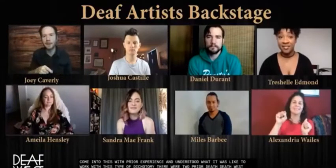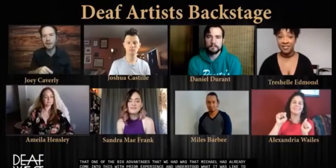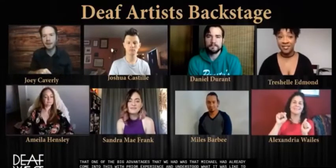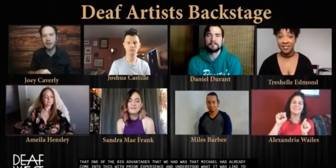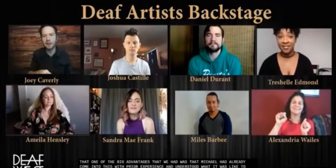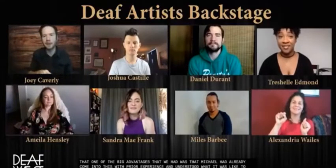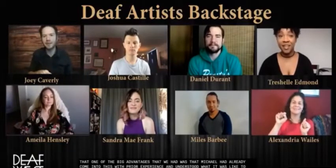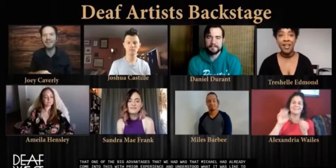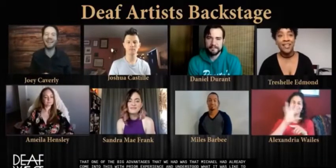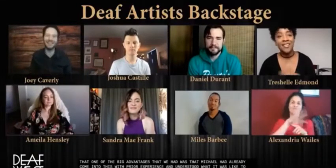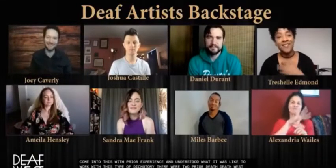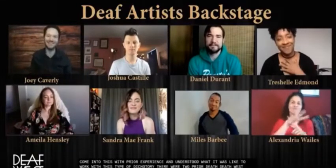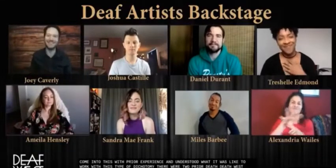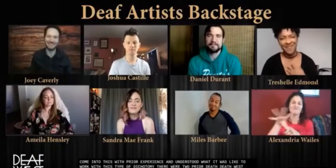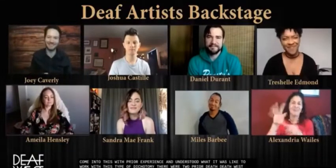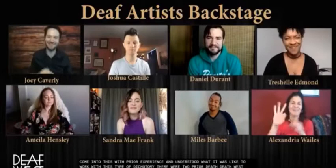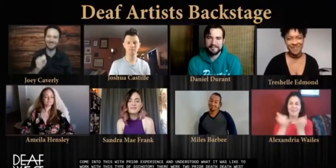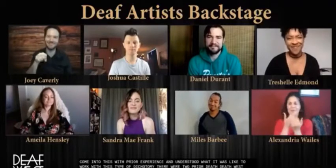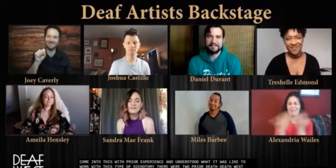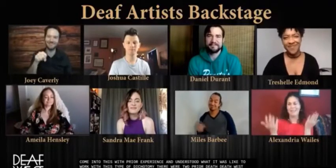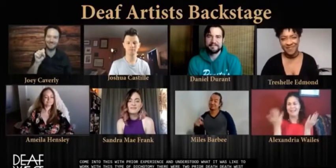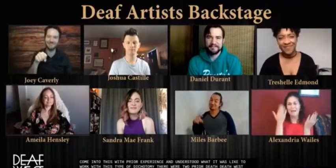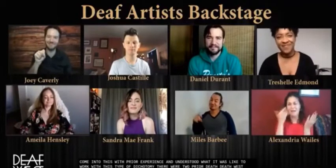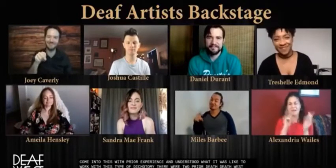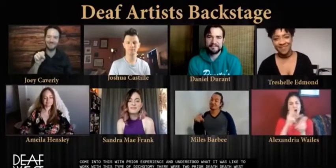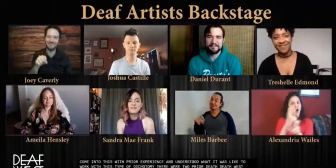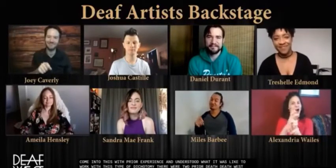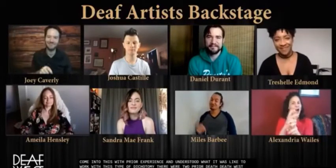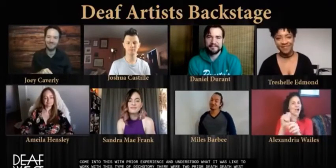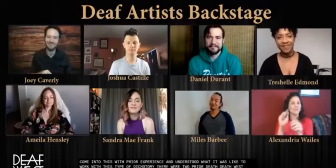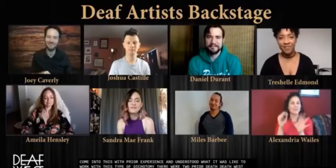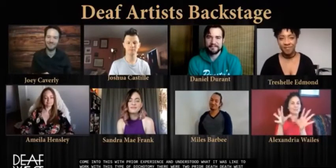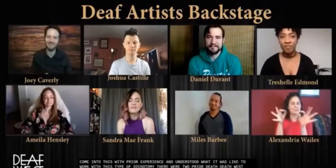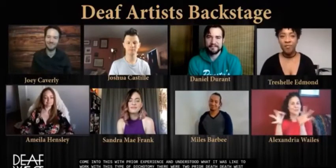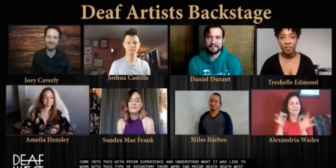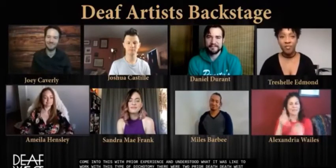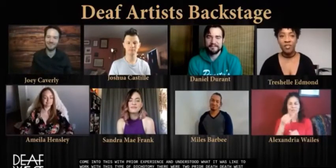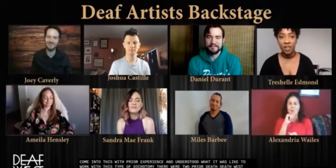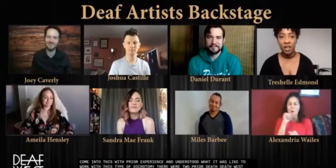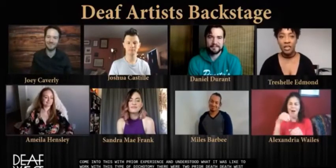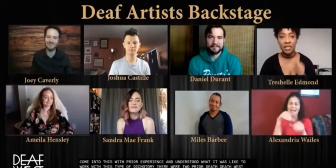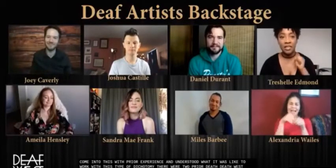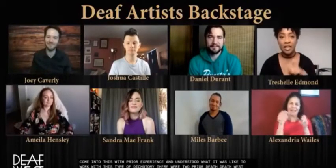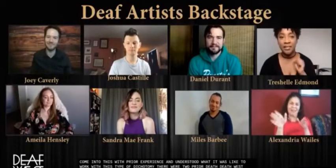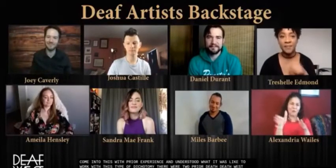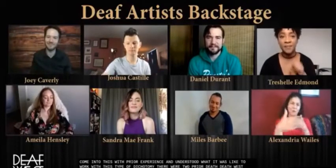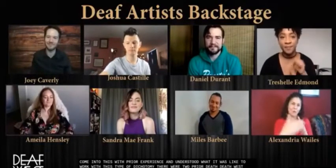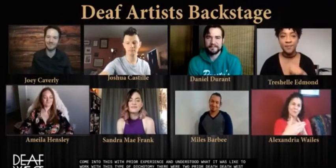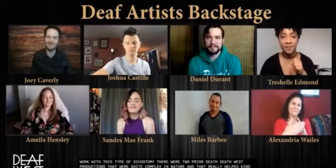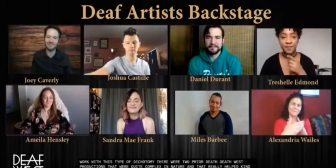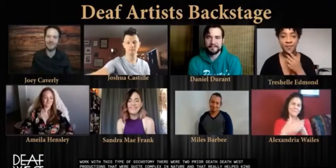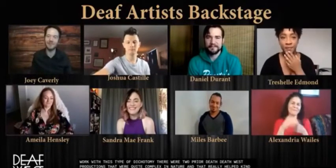I wish we had had some behind the scenes filming because it's really hard to describe what